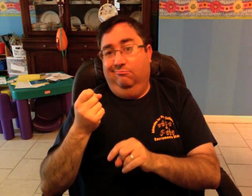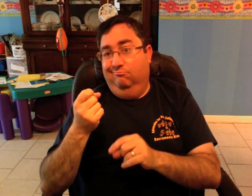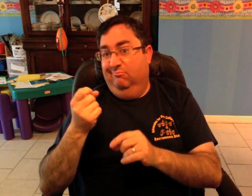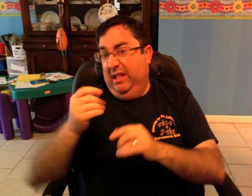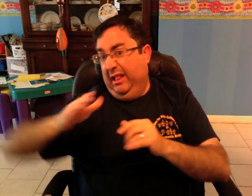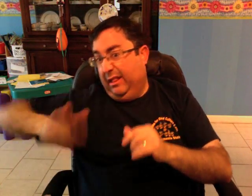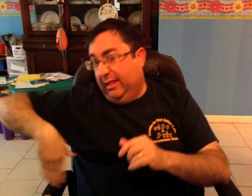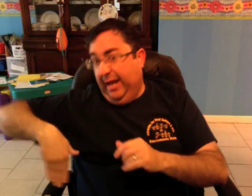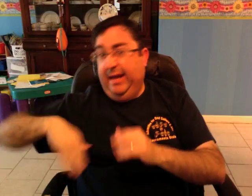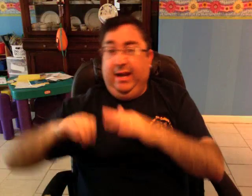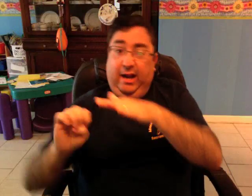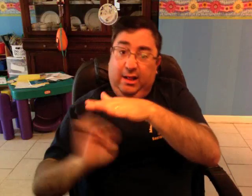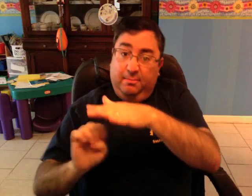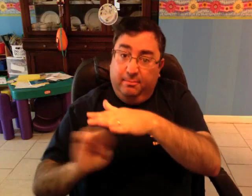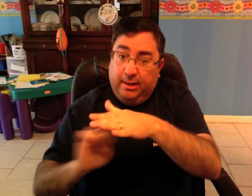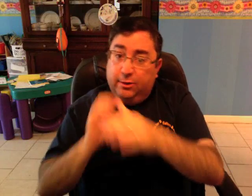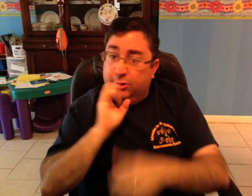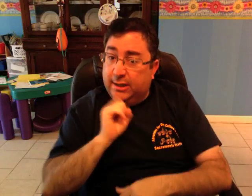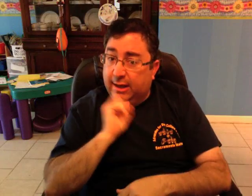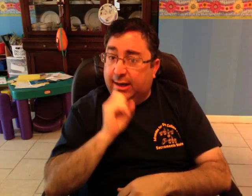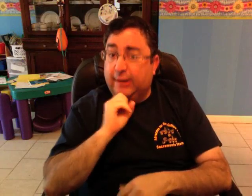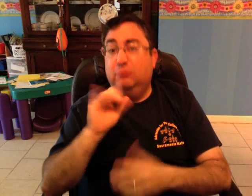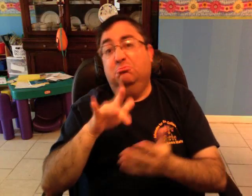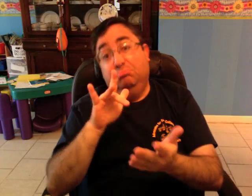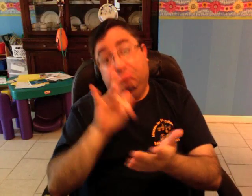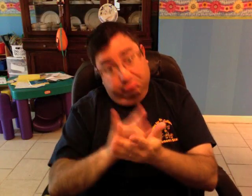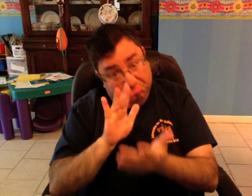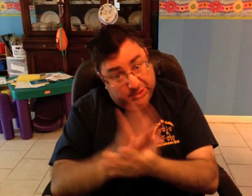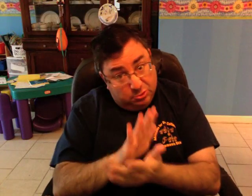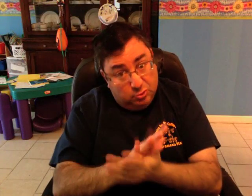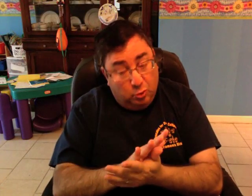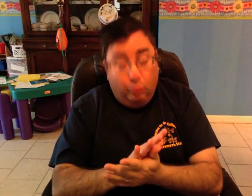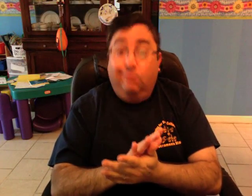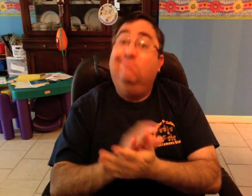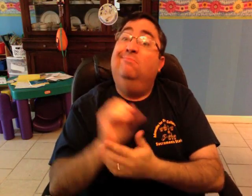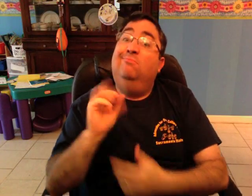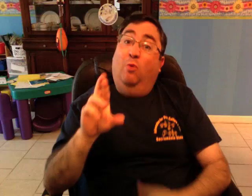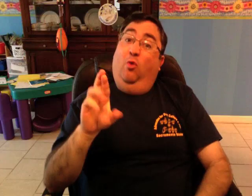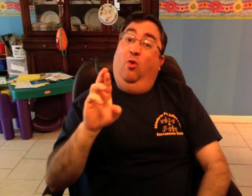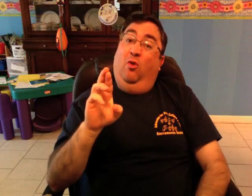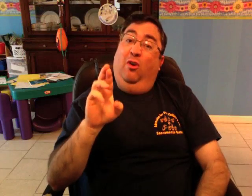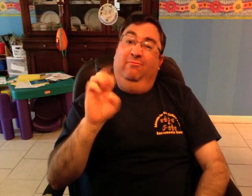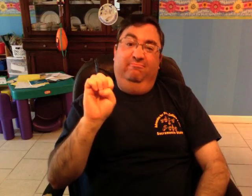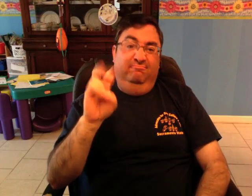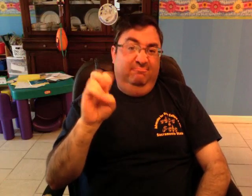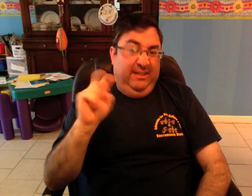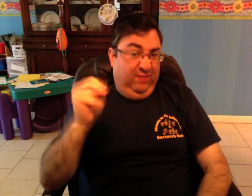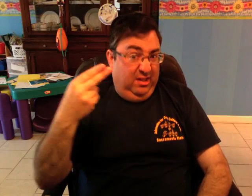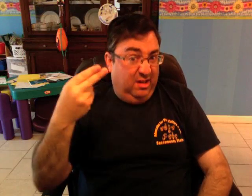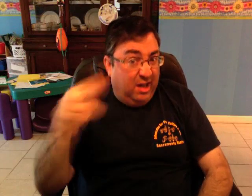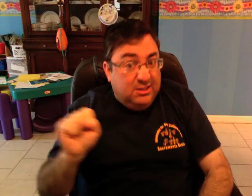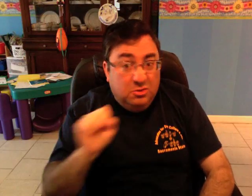late elementary, Middle school, or even High School age,